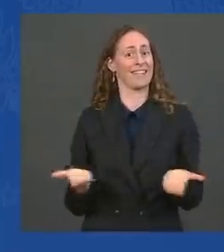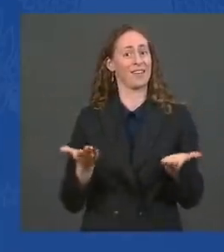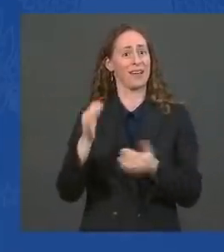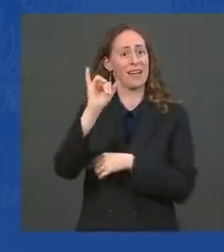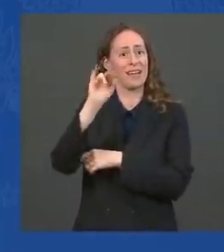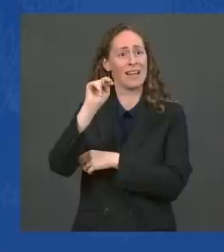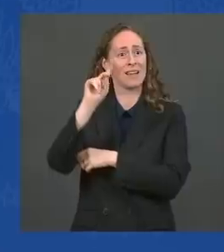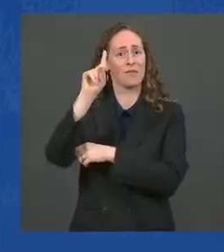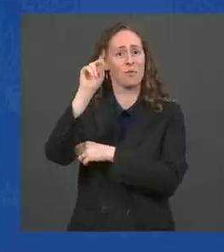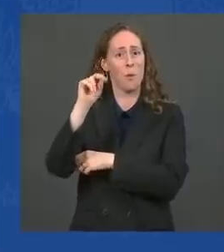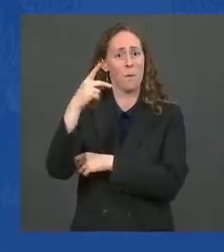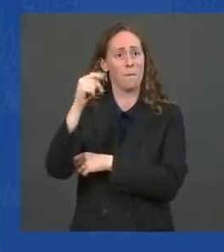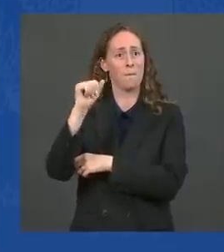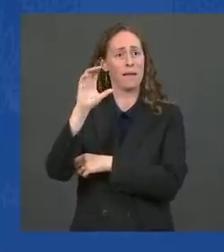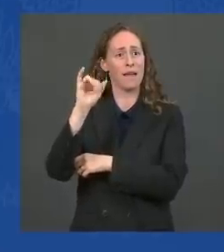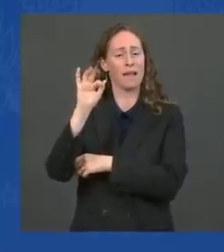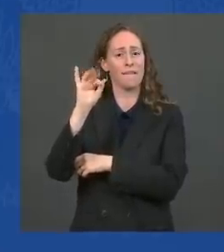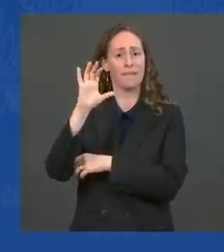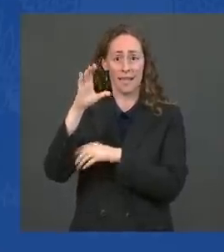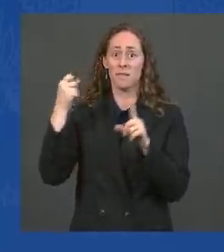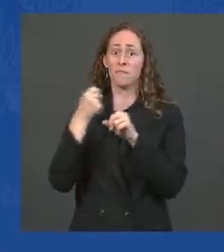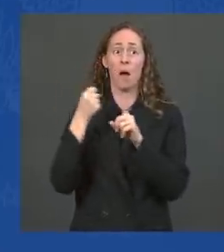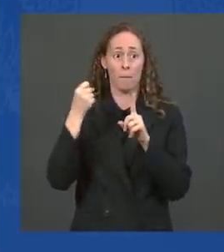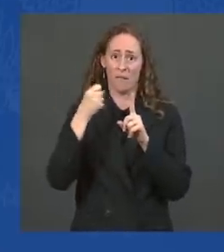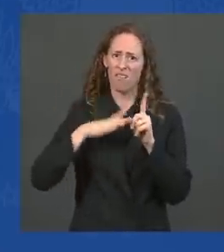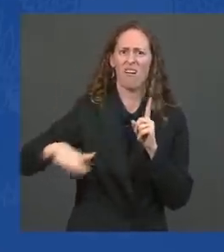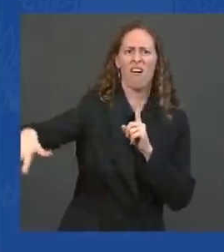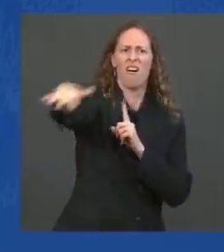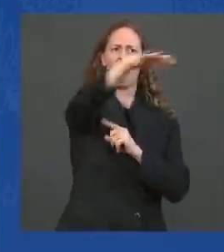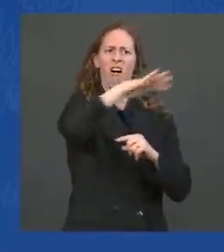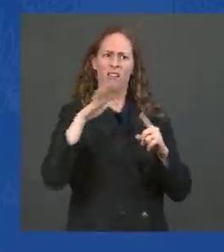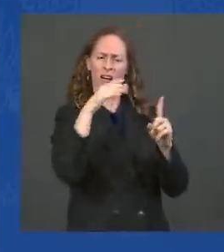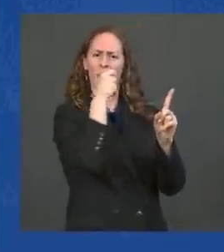The future of the Indo-Pacific will impact all our futures.